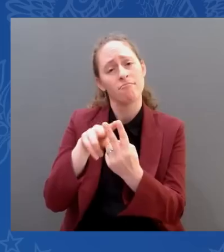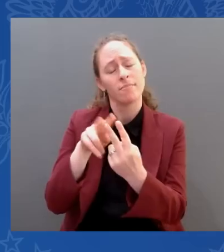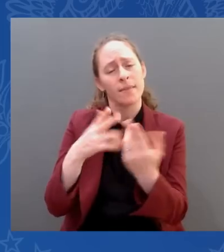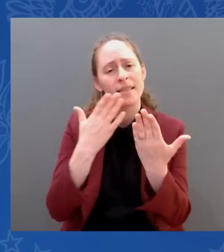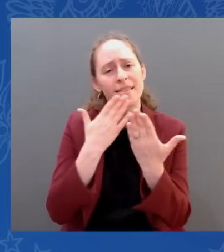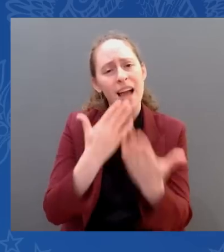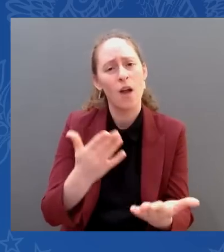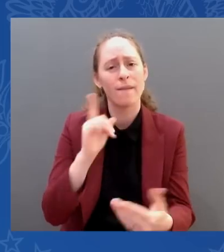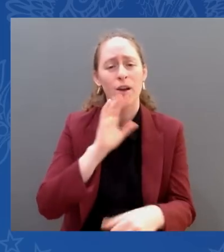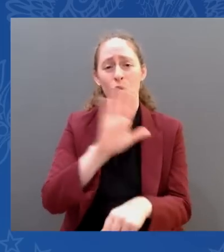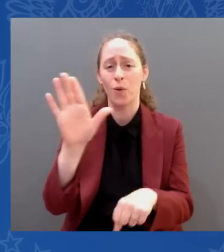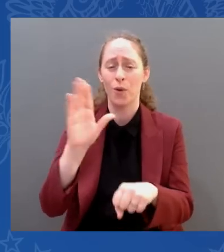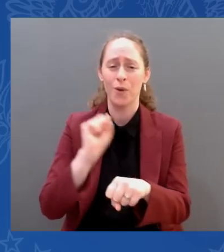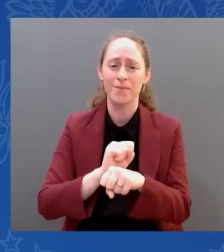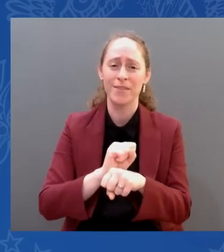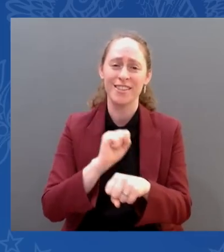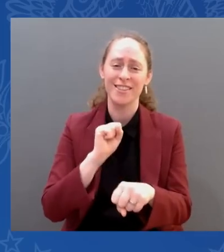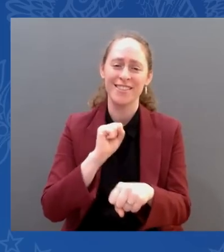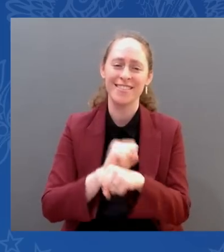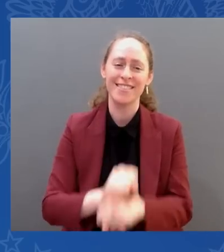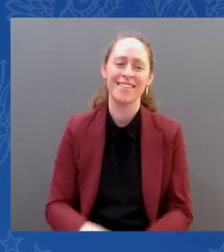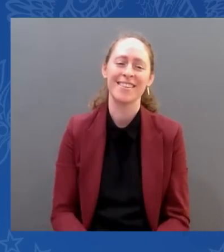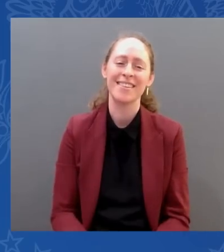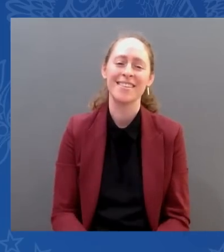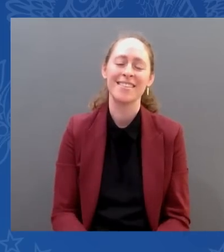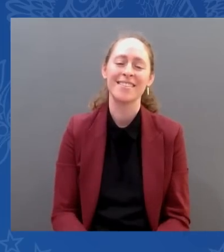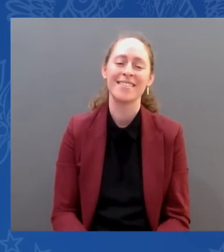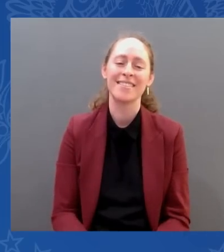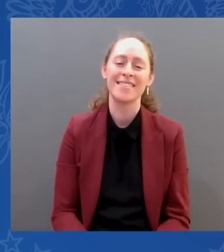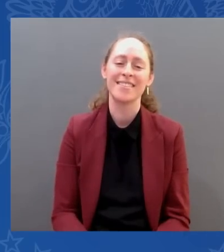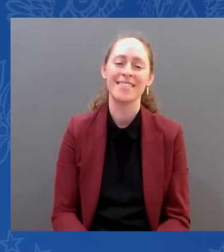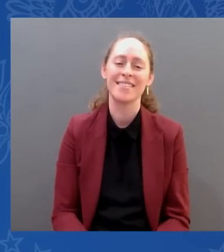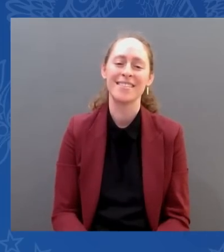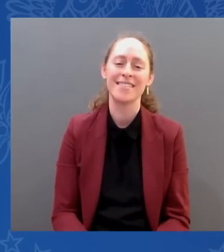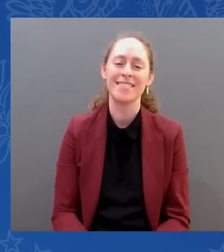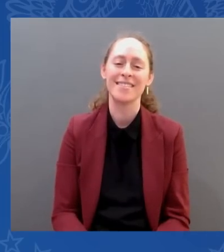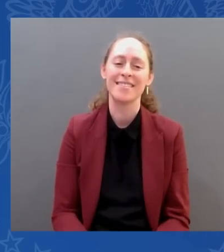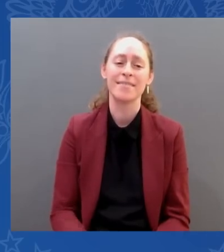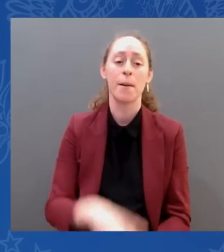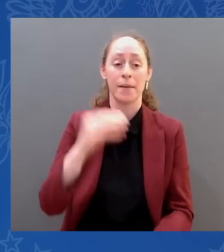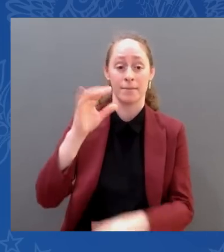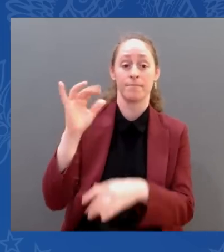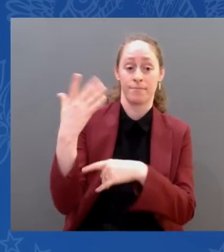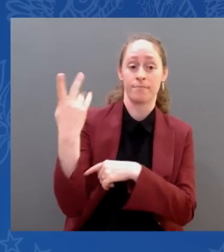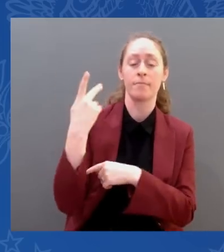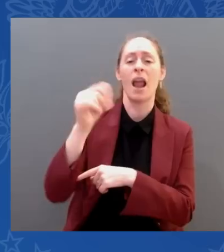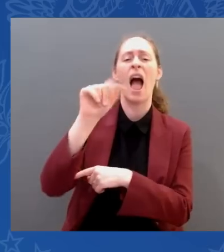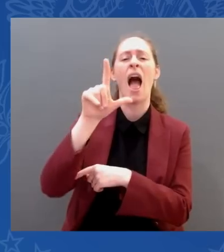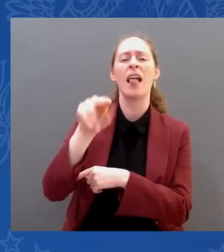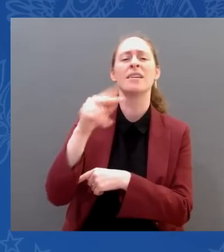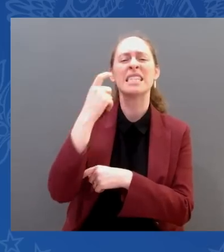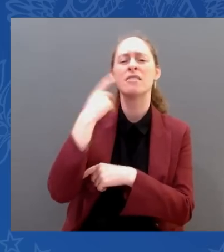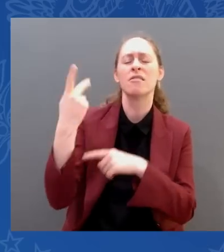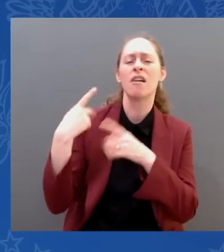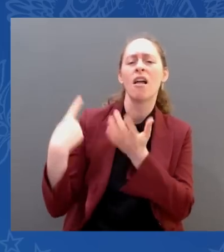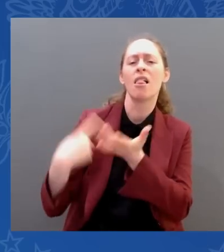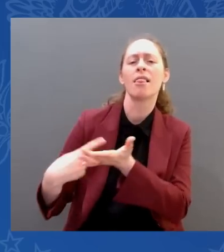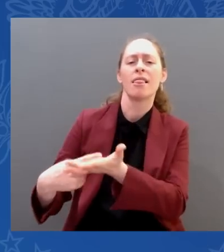Alan and I just had a little meeting together. We got to change it, Alan. We've got -- we can't -- we can't give up.